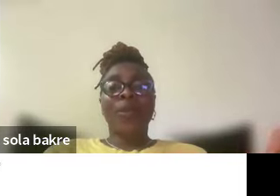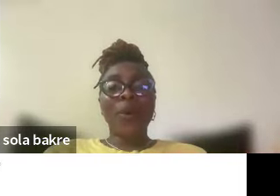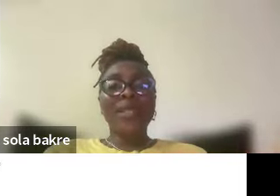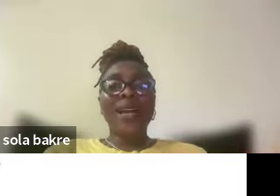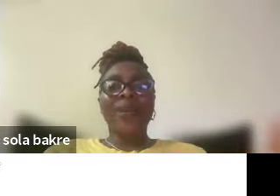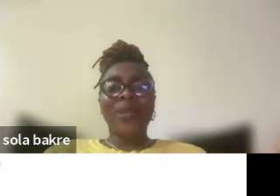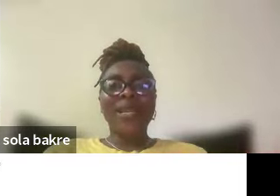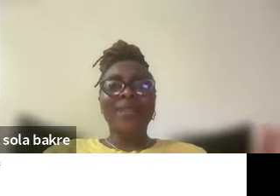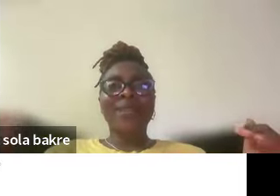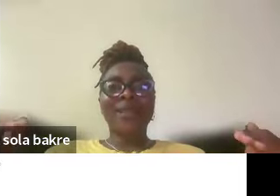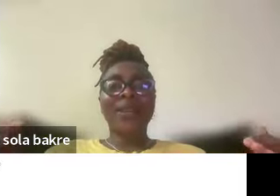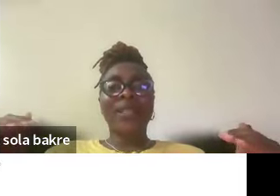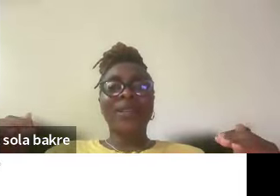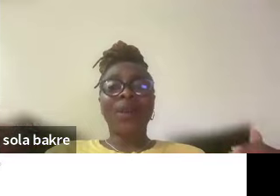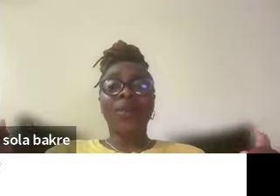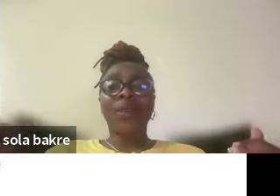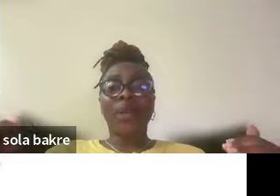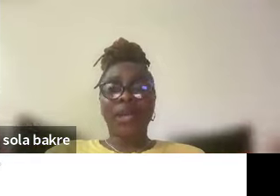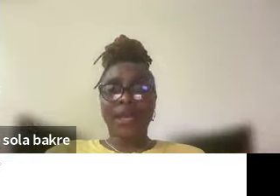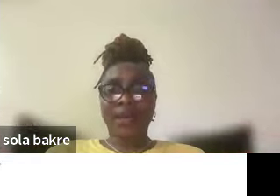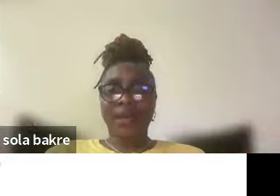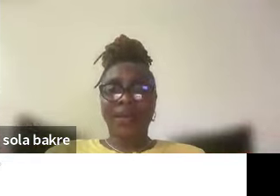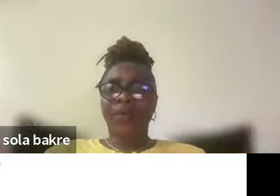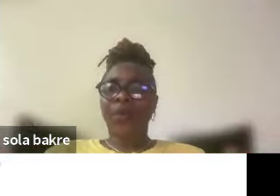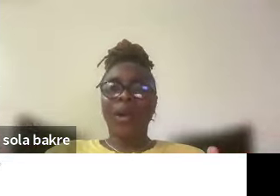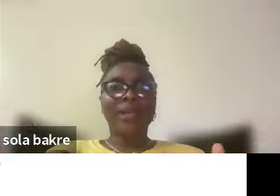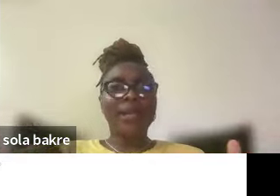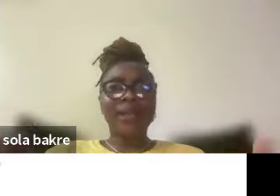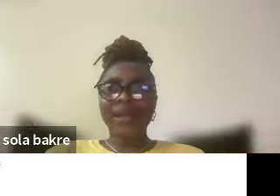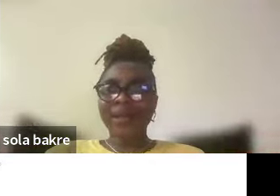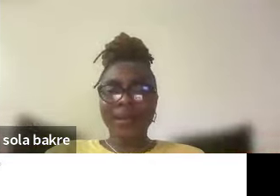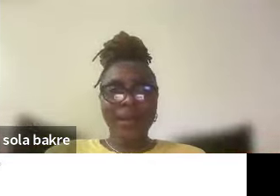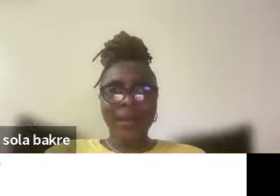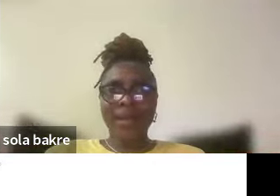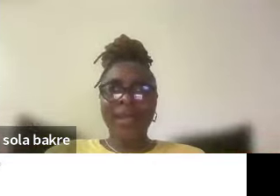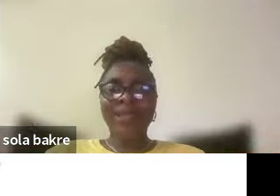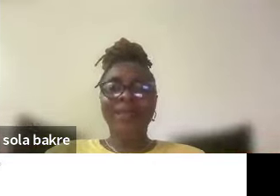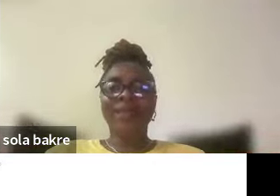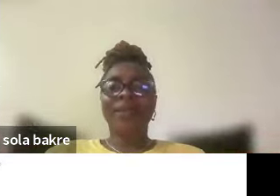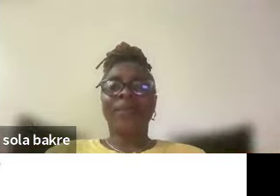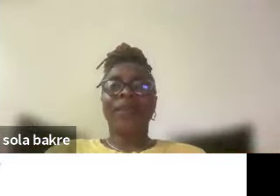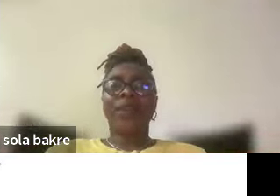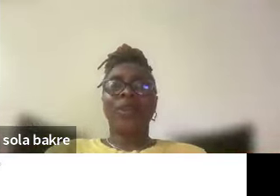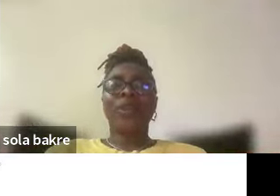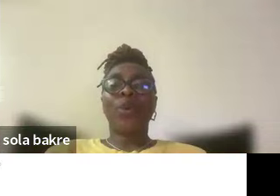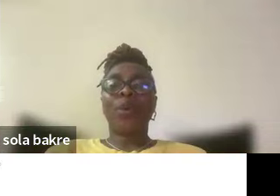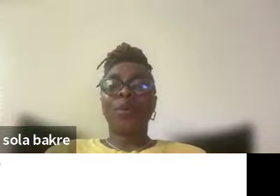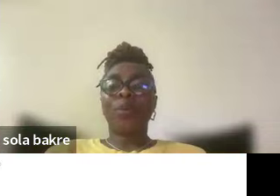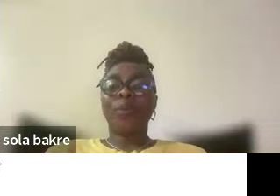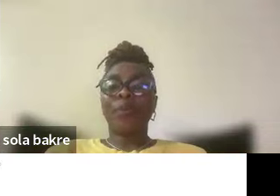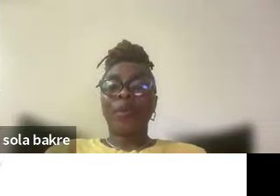sola bakre: Those that graduate there's certain criteria will be looking at your attendance in classes, your